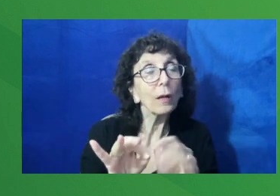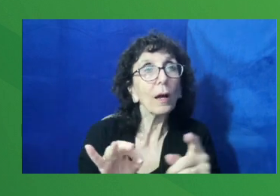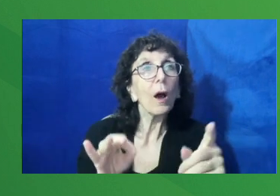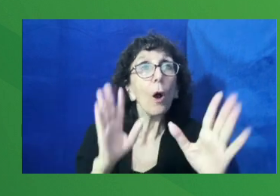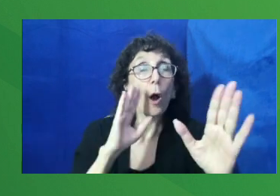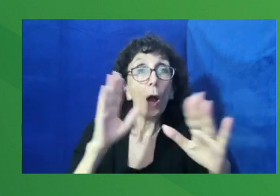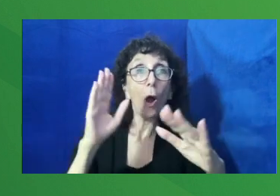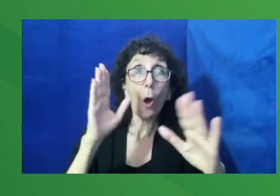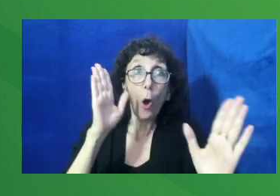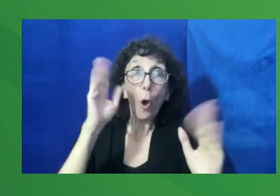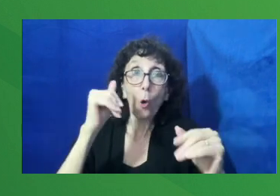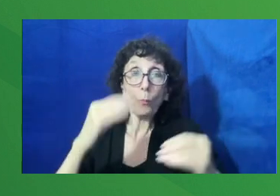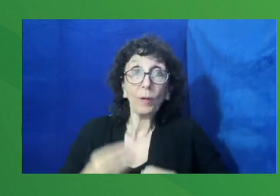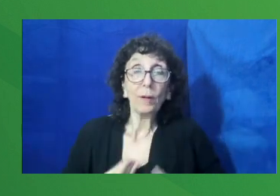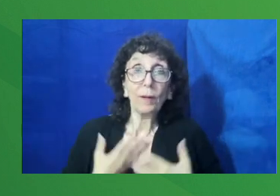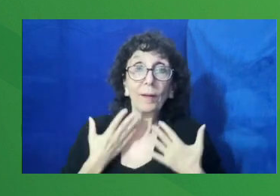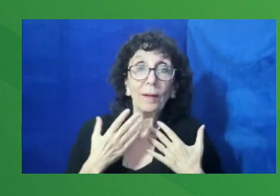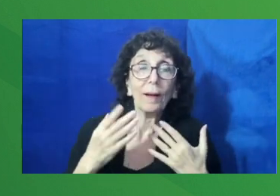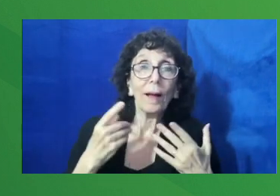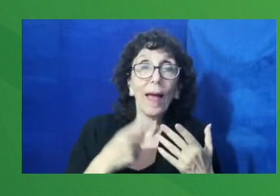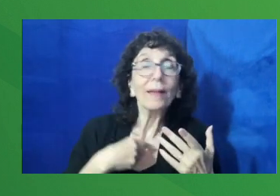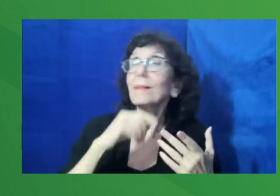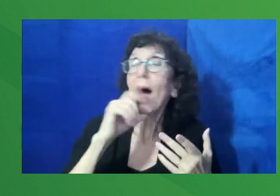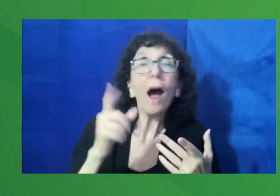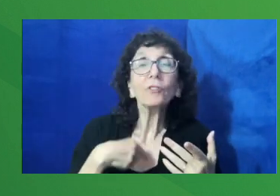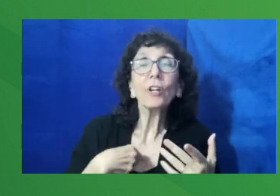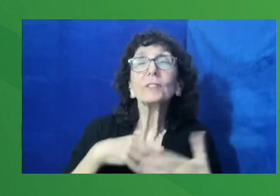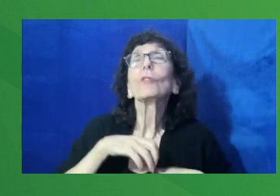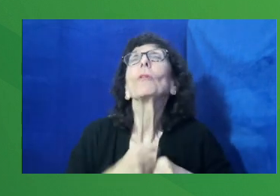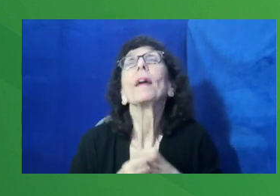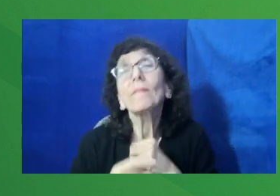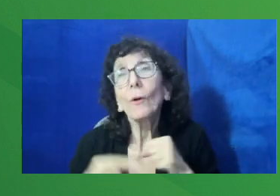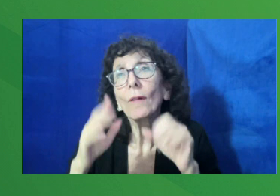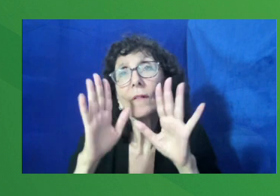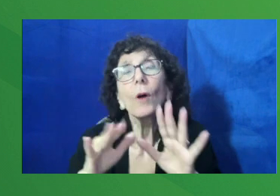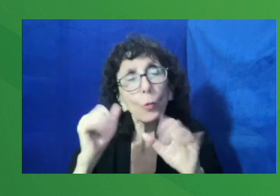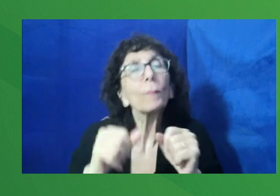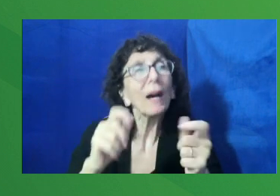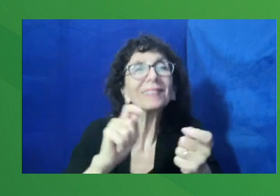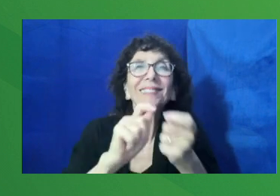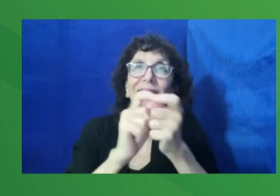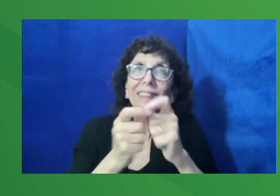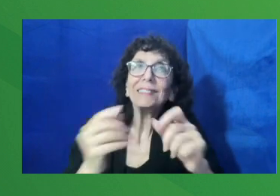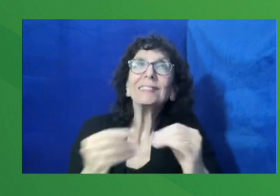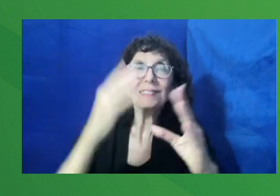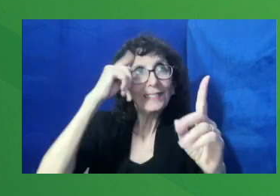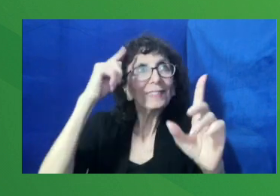or we're not gonna get anywhere. And we have to address misinformation and myths. And of course,